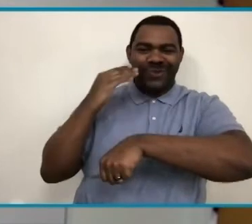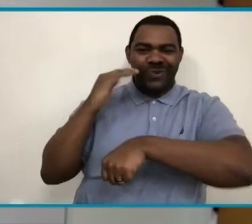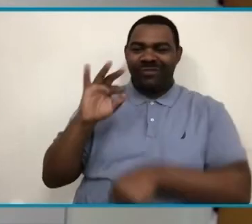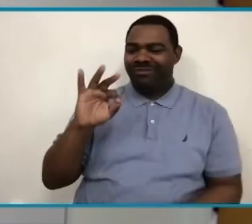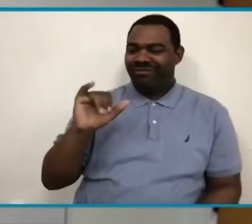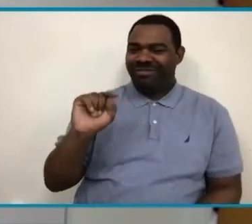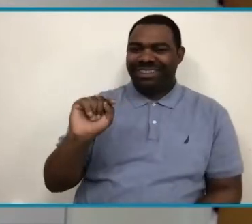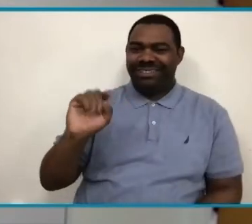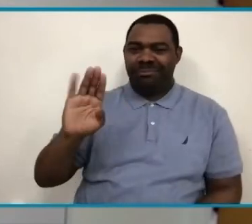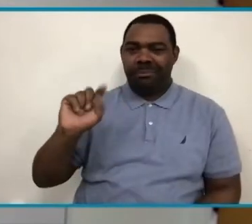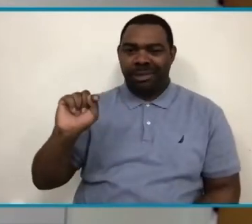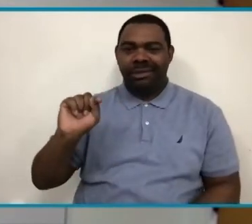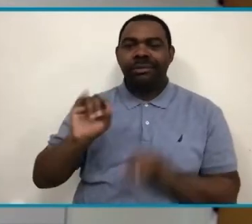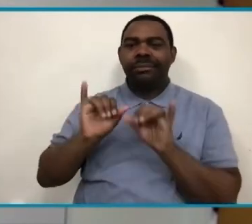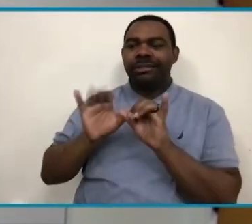participation in the study.